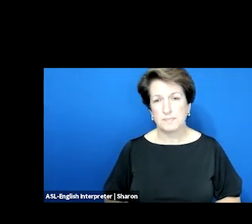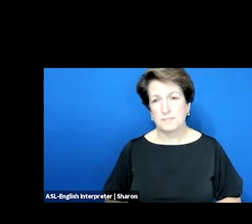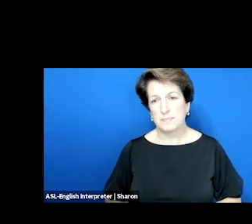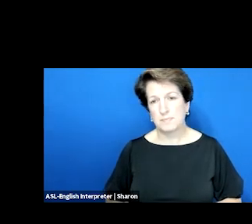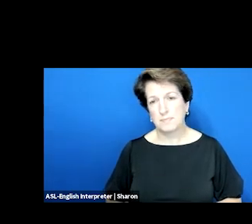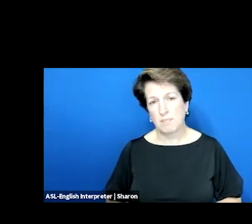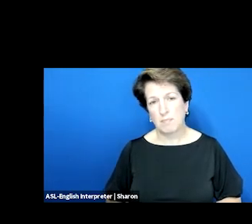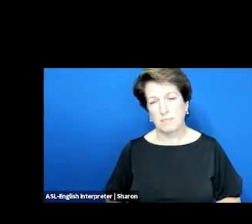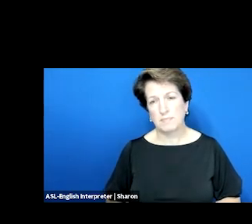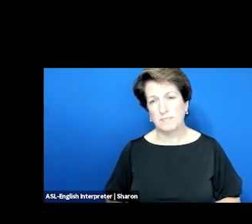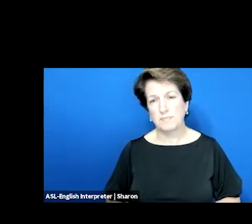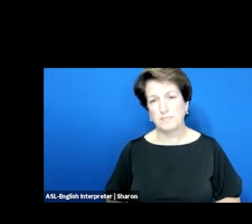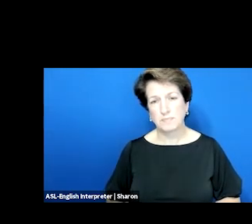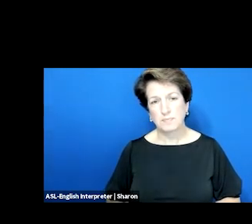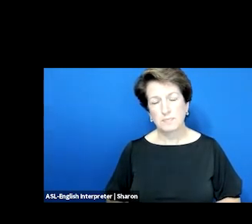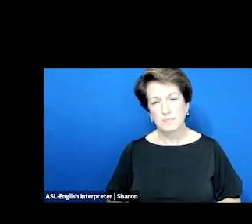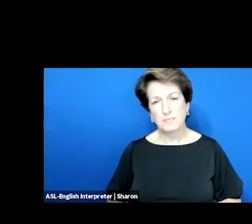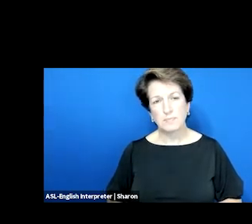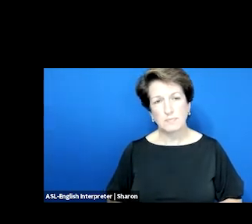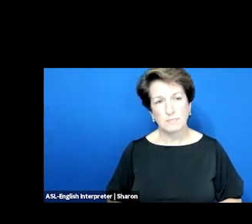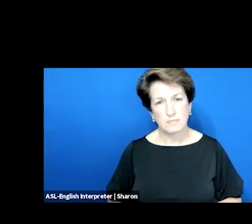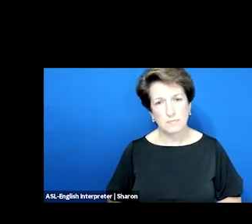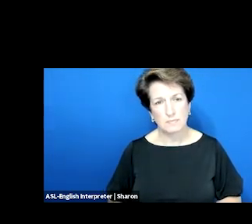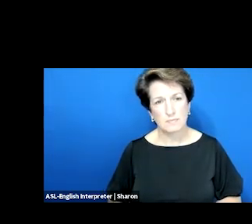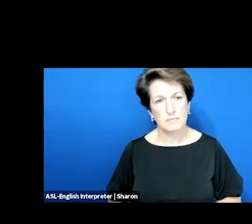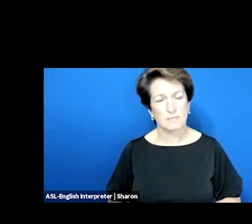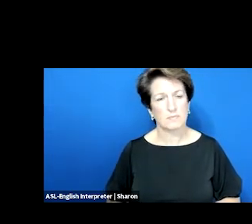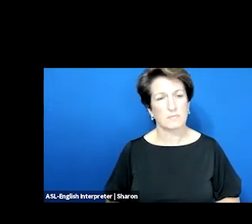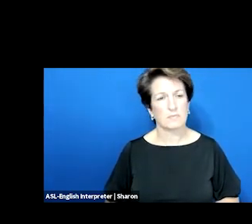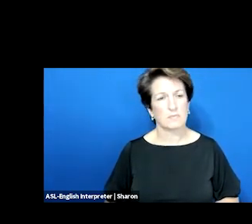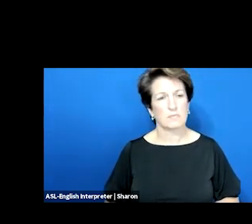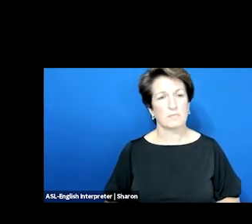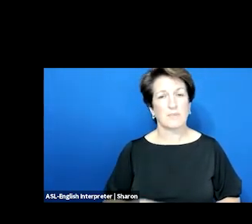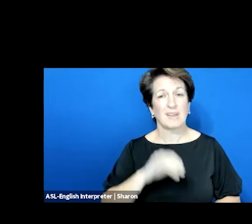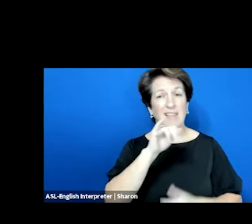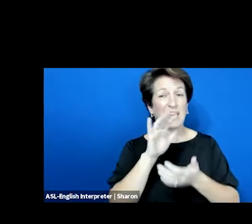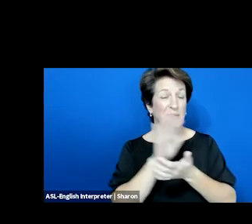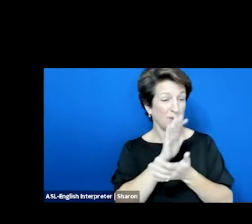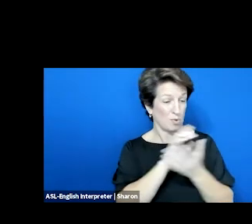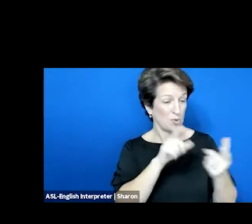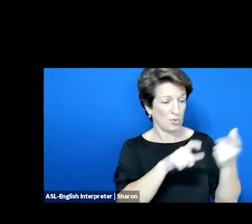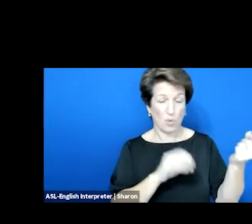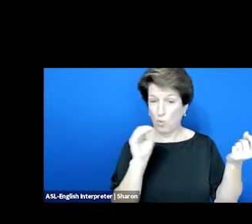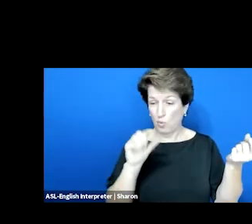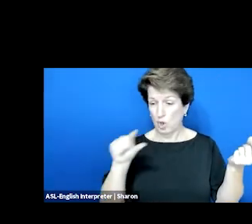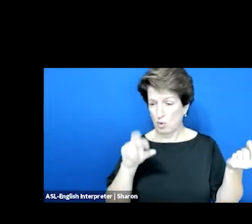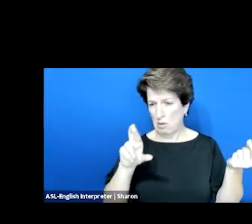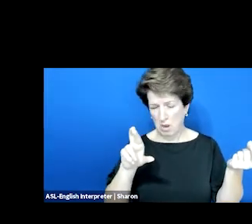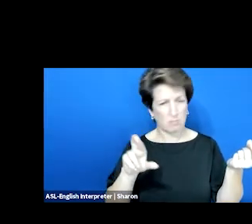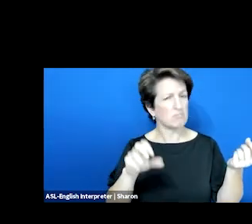read by any imaging device such as a camera or smart phone. You don't need to